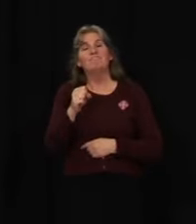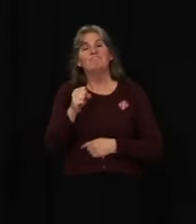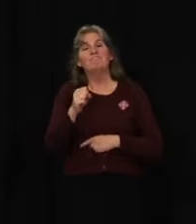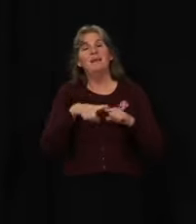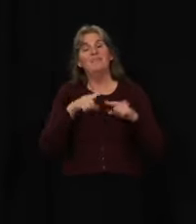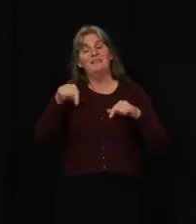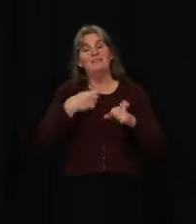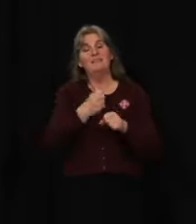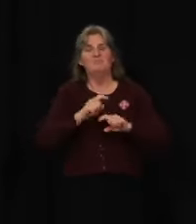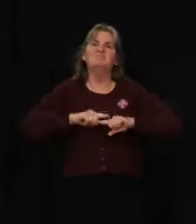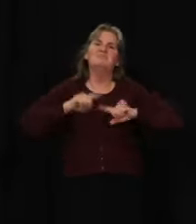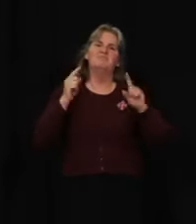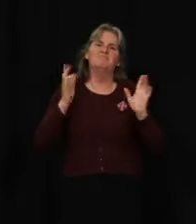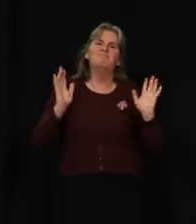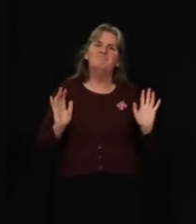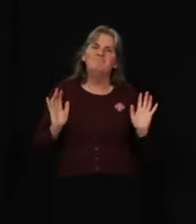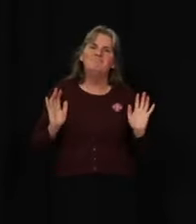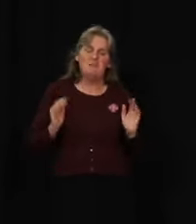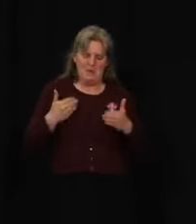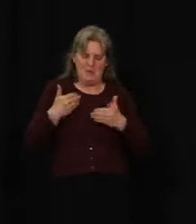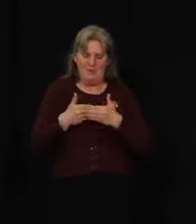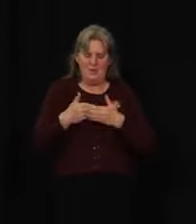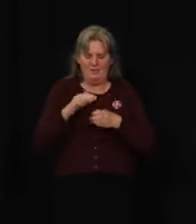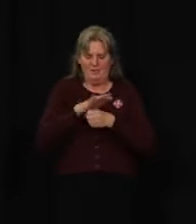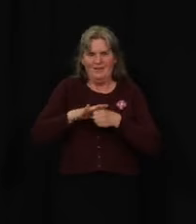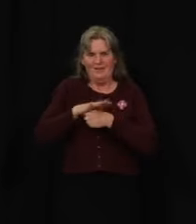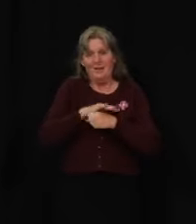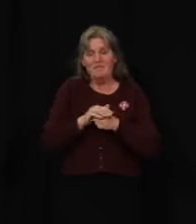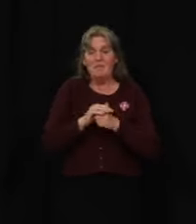restrictions, to reopen to provide goods and services in a